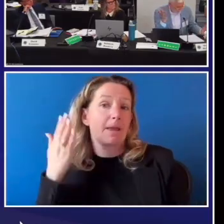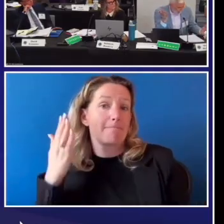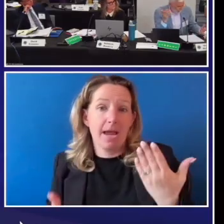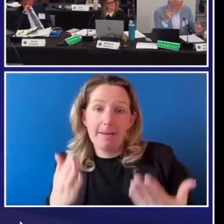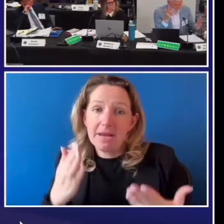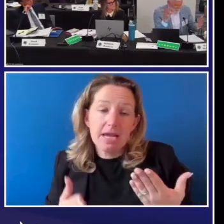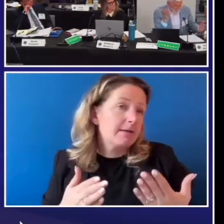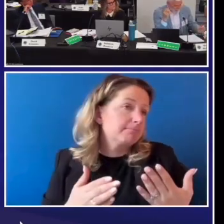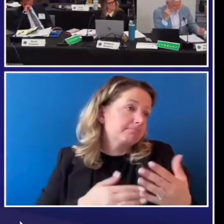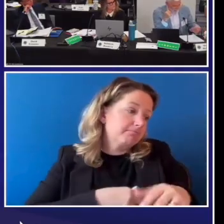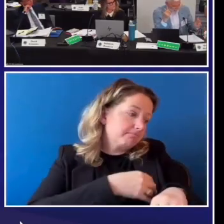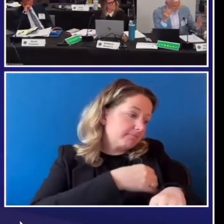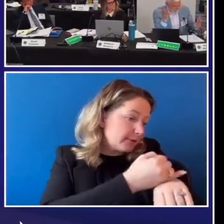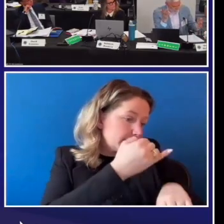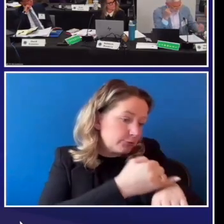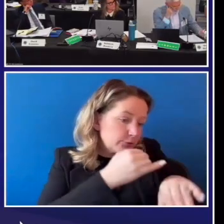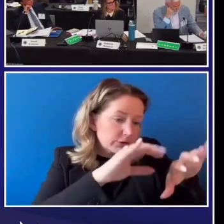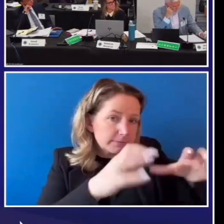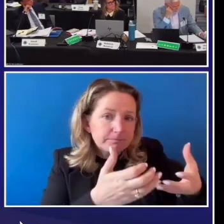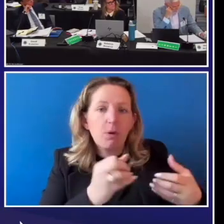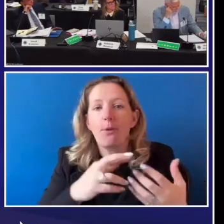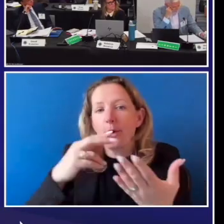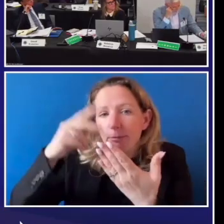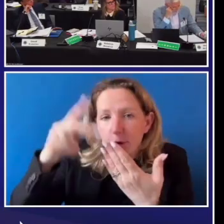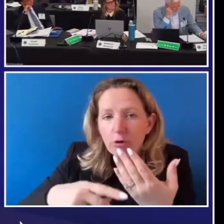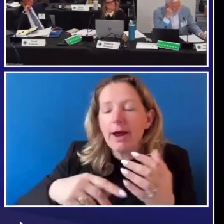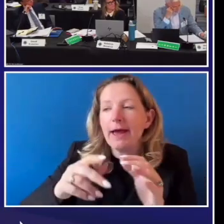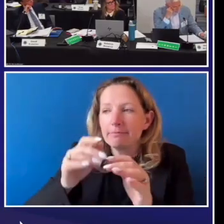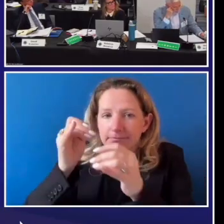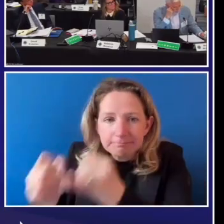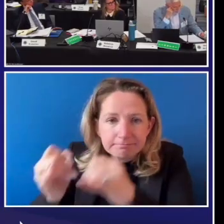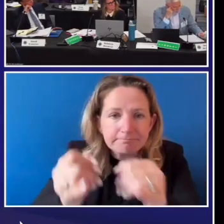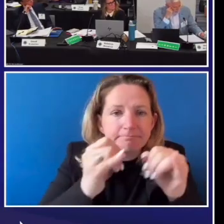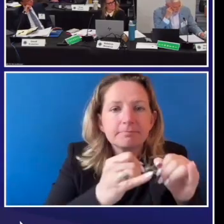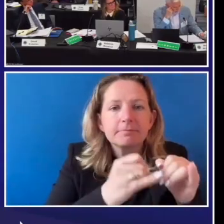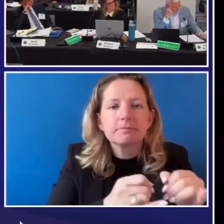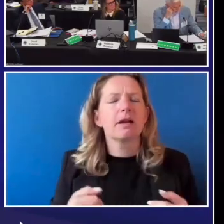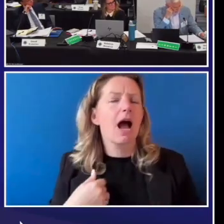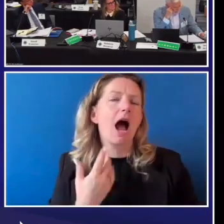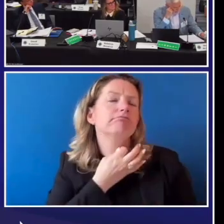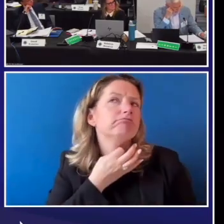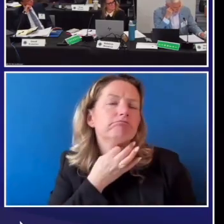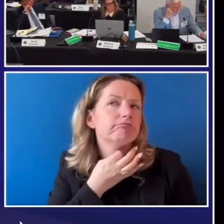or I'm, you know, kind of moving the process along. I just, I wonder if it's not more, um, prudent